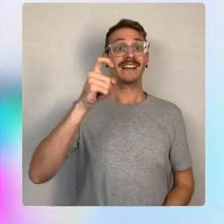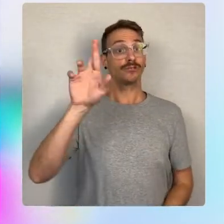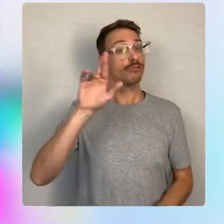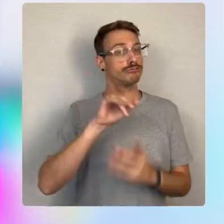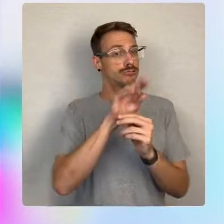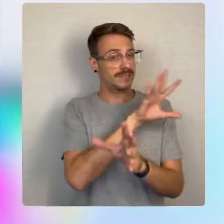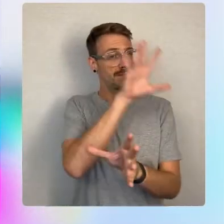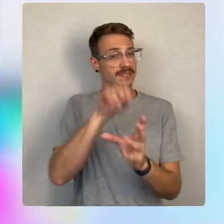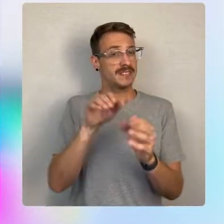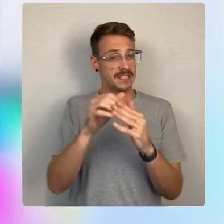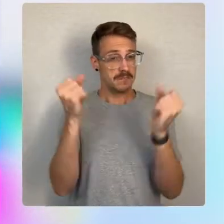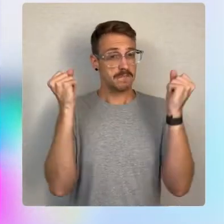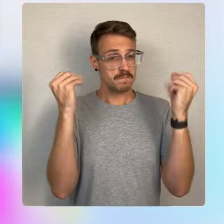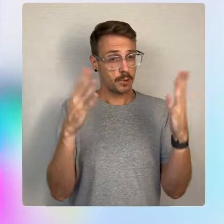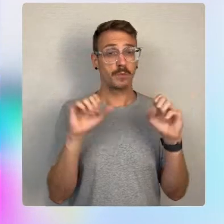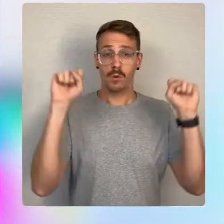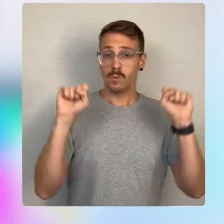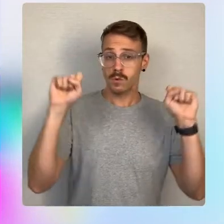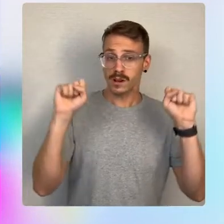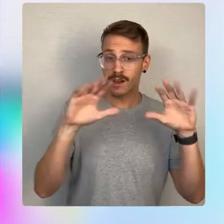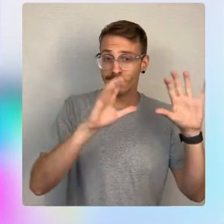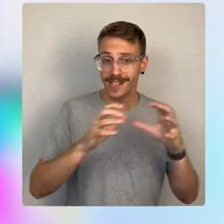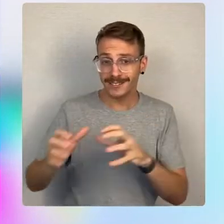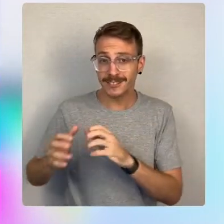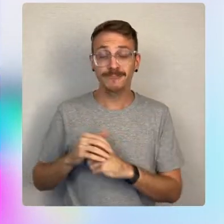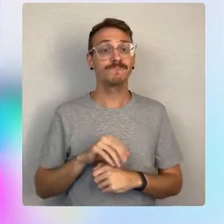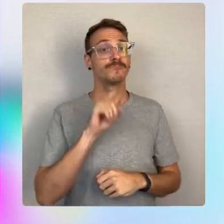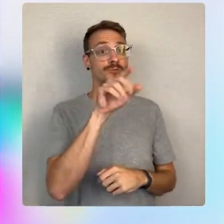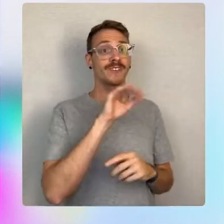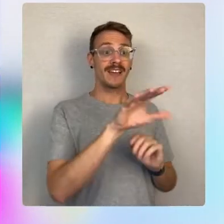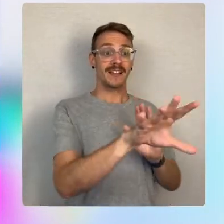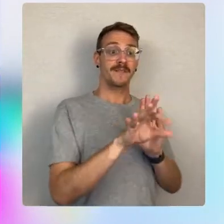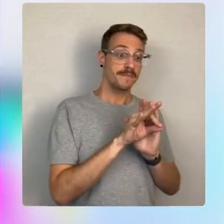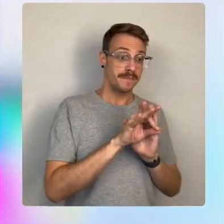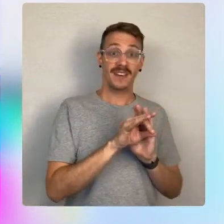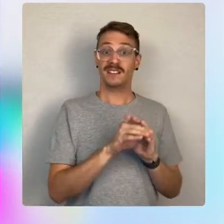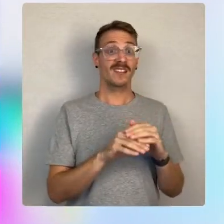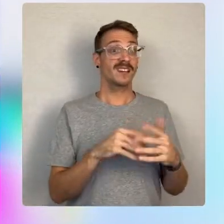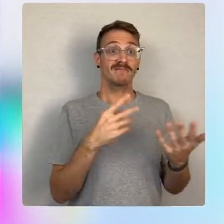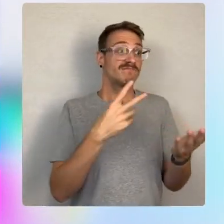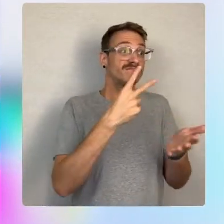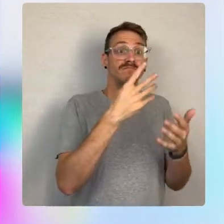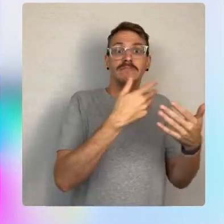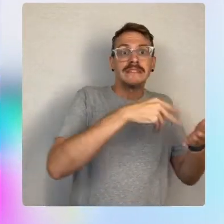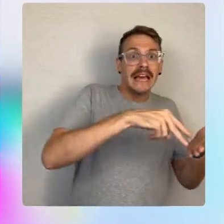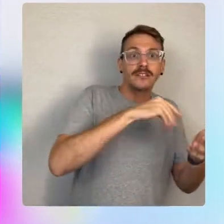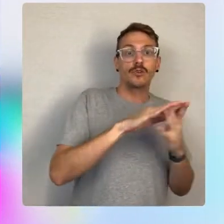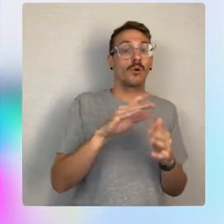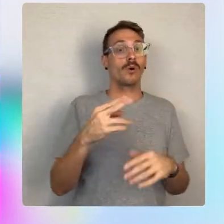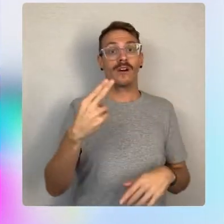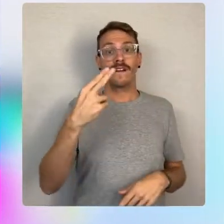in multiple classes, you can choose a box dance or a high intensity interval training workout,